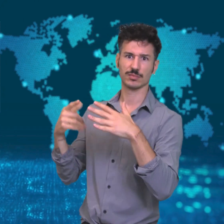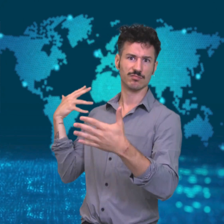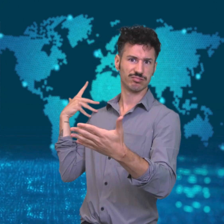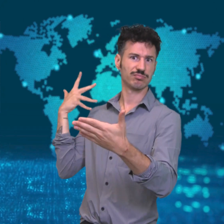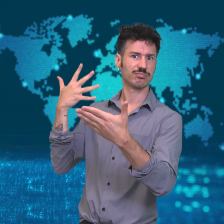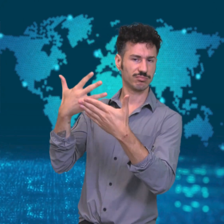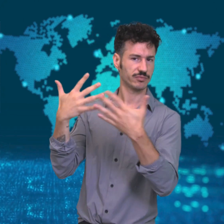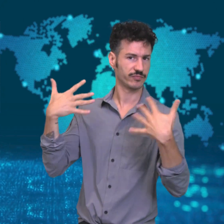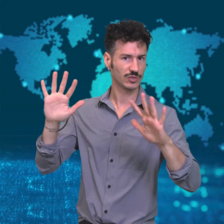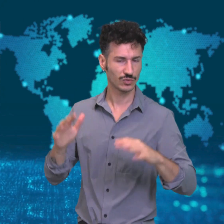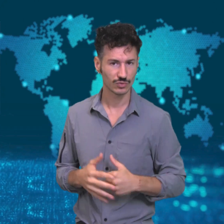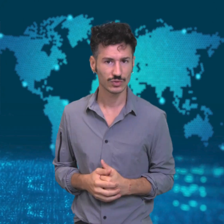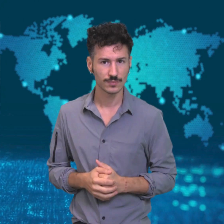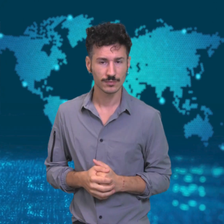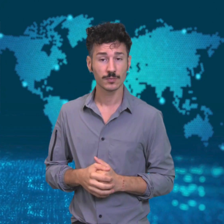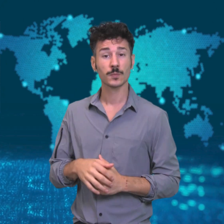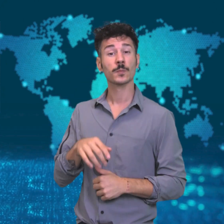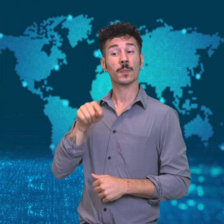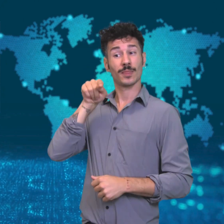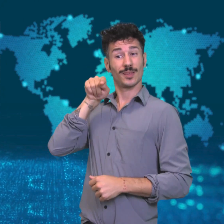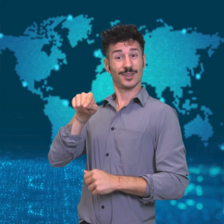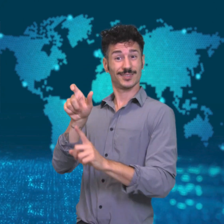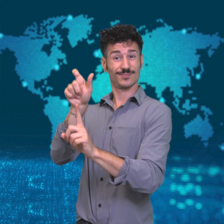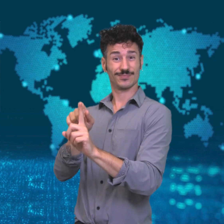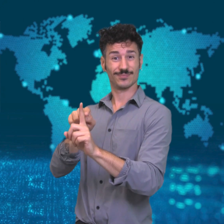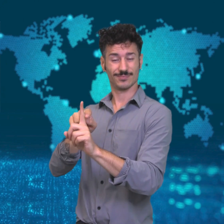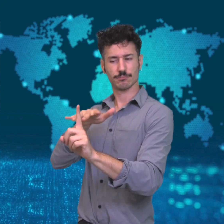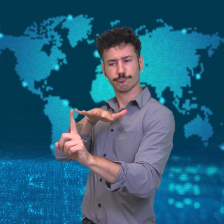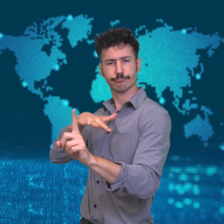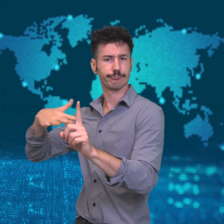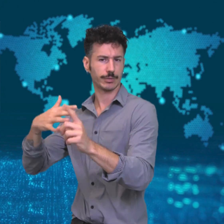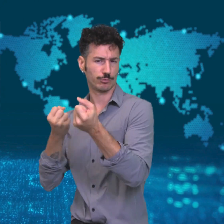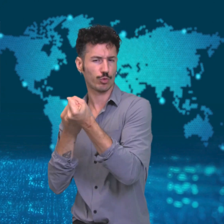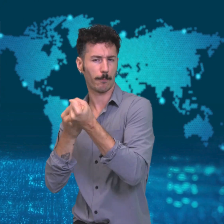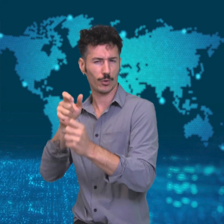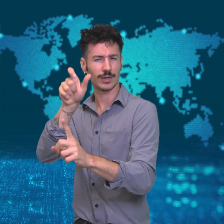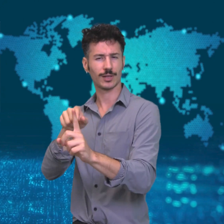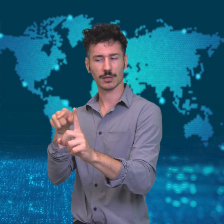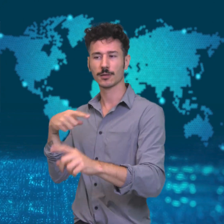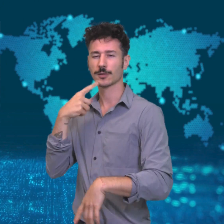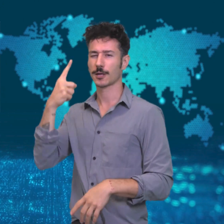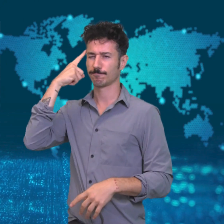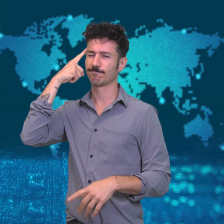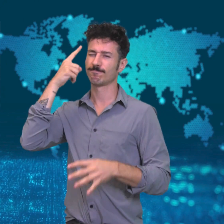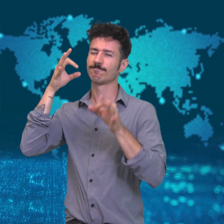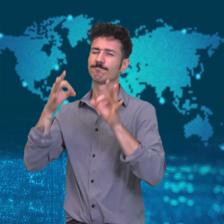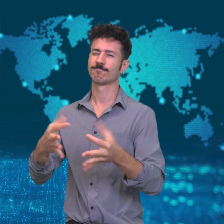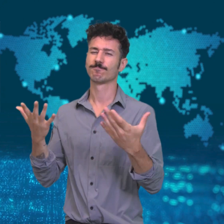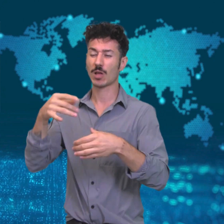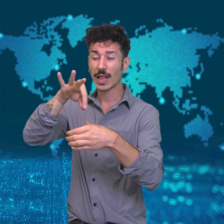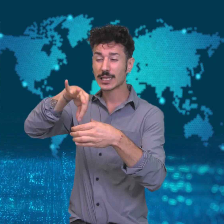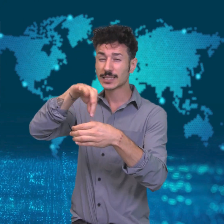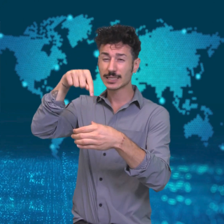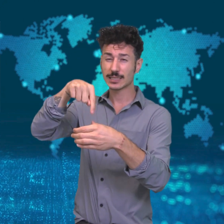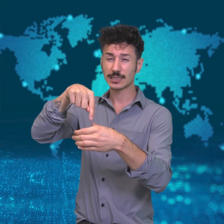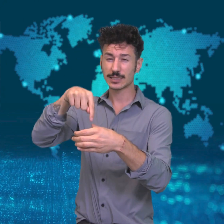attacked by pro-Kremlin groups in the past. Because of his opposition,